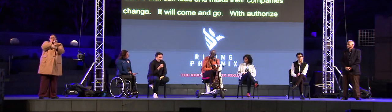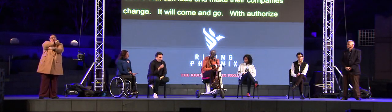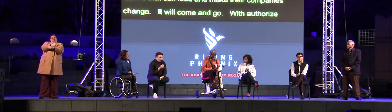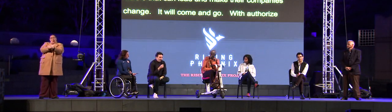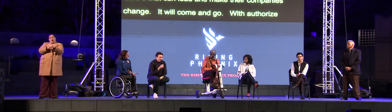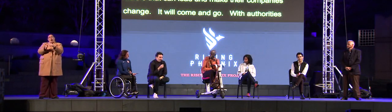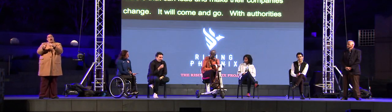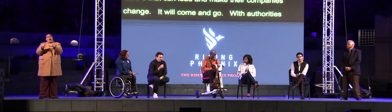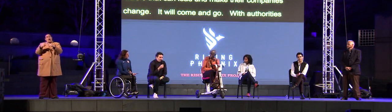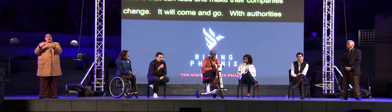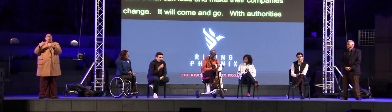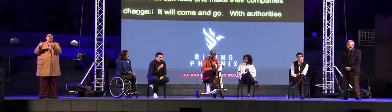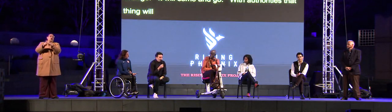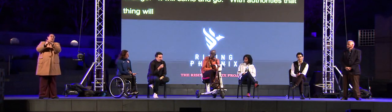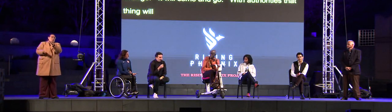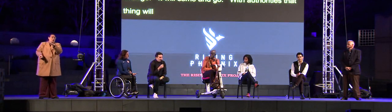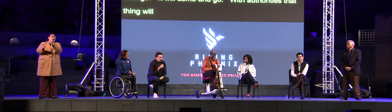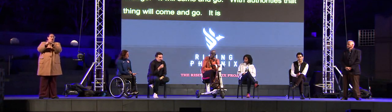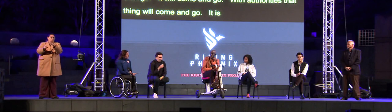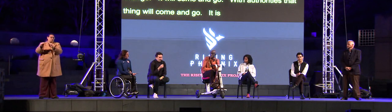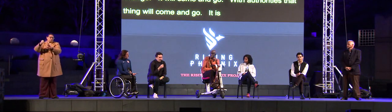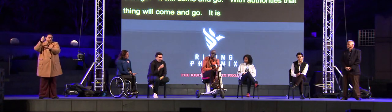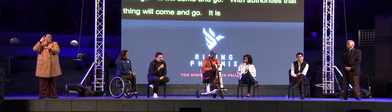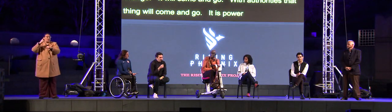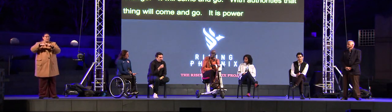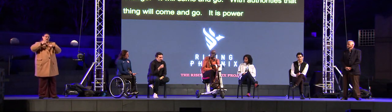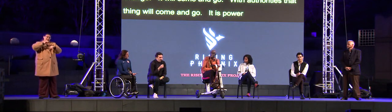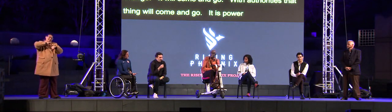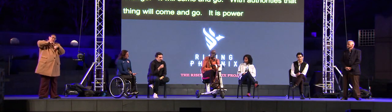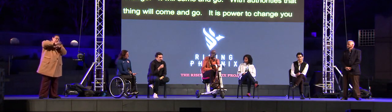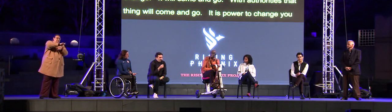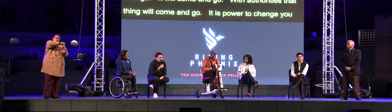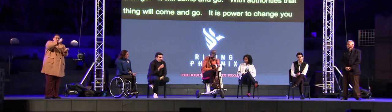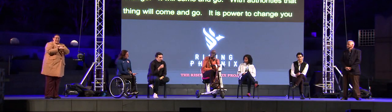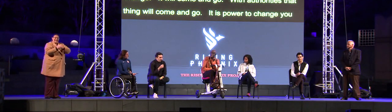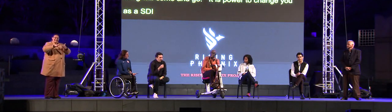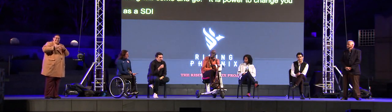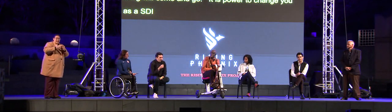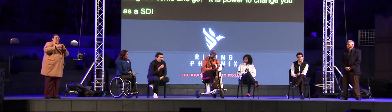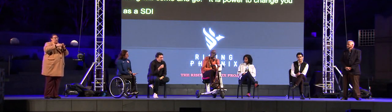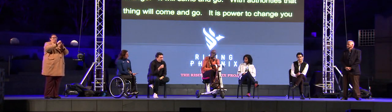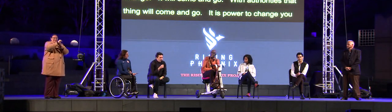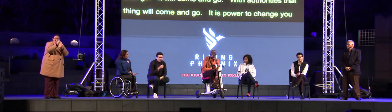power to change you as a city, as a state, as a country. It's remarkable.